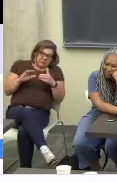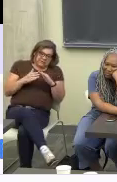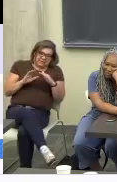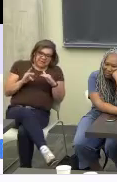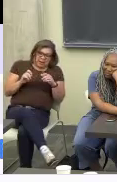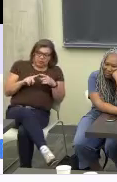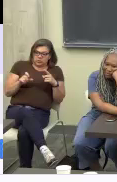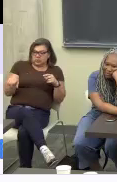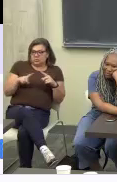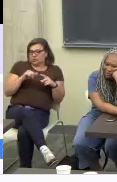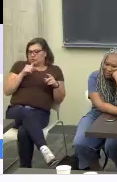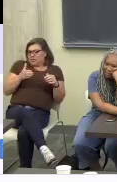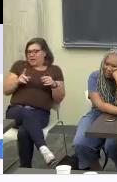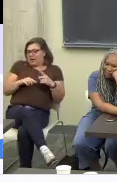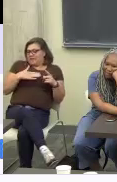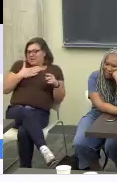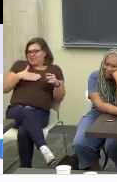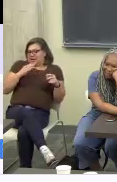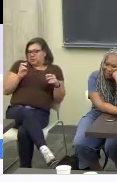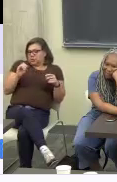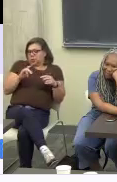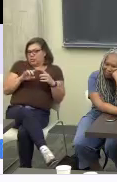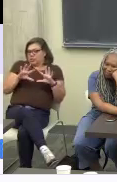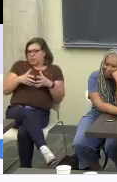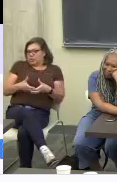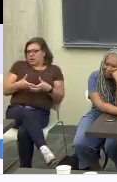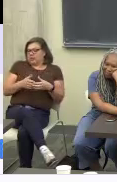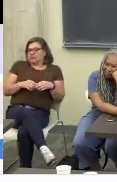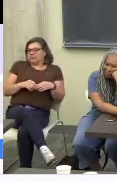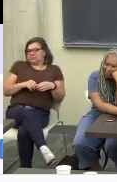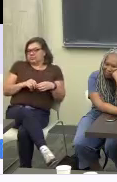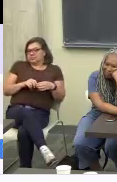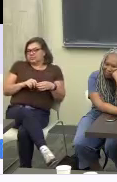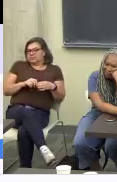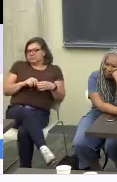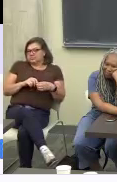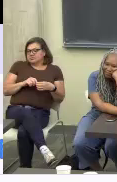out there also like having that joy with your crowd um if nothing else sustaining you,